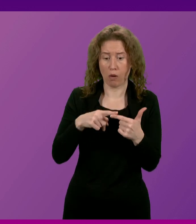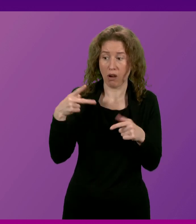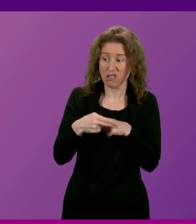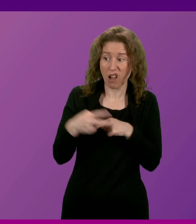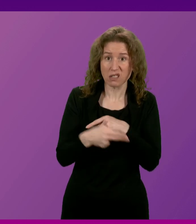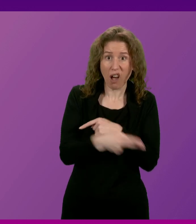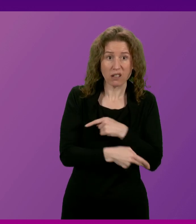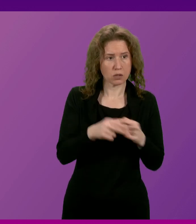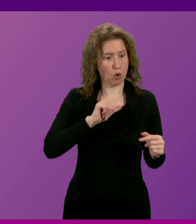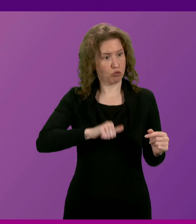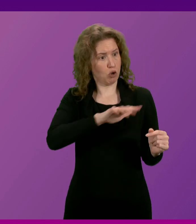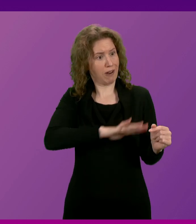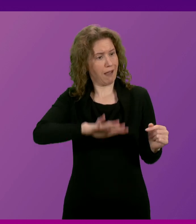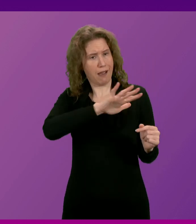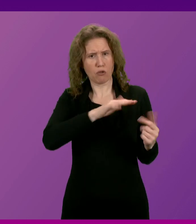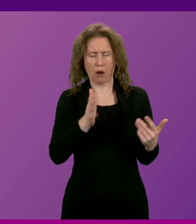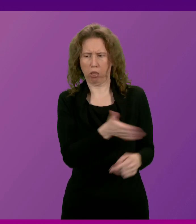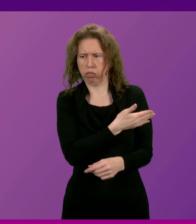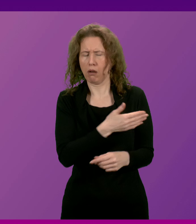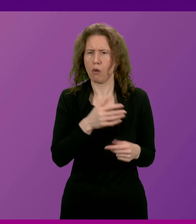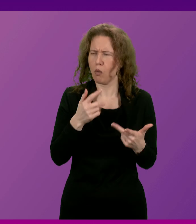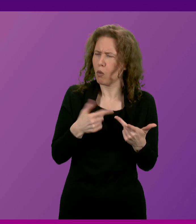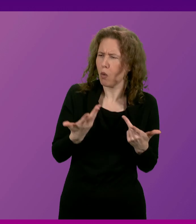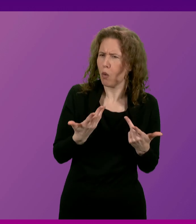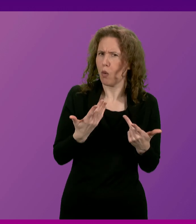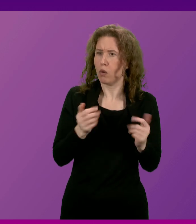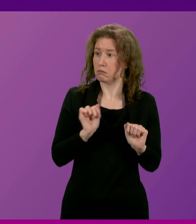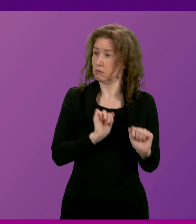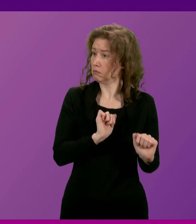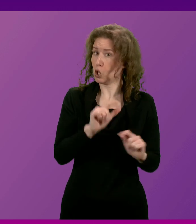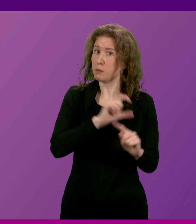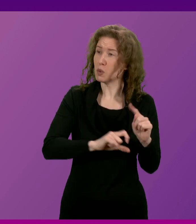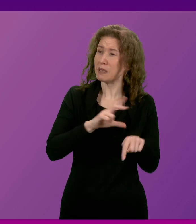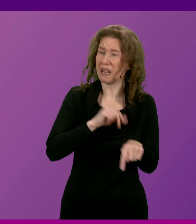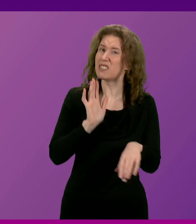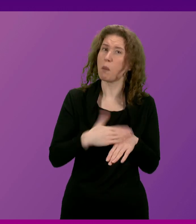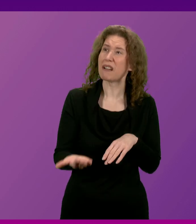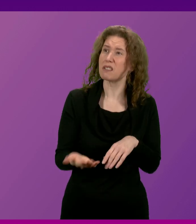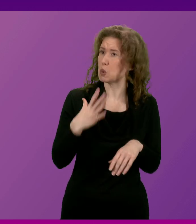areas under a centralised model, or simply to a view that community policing no longer matters?